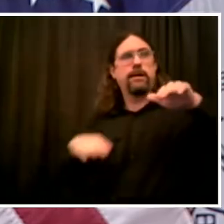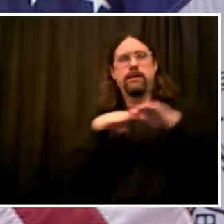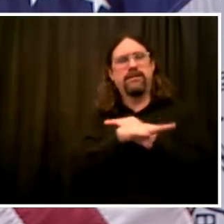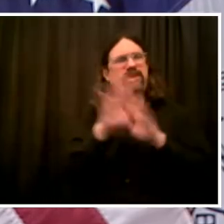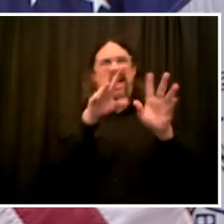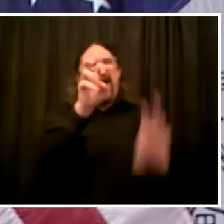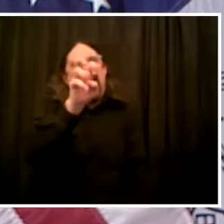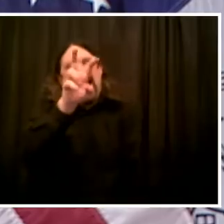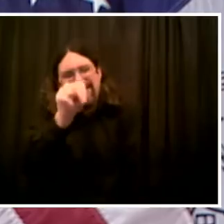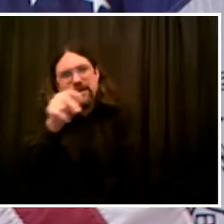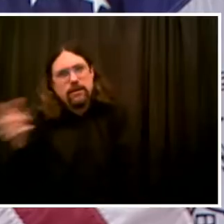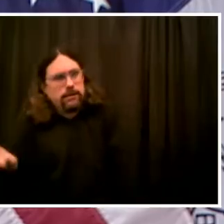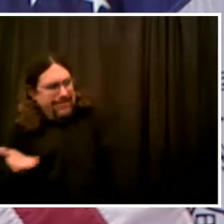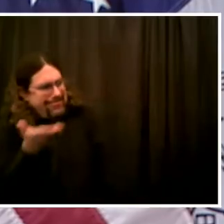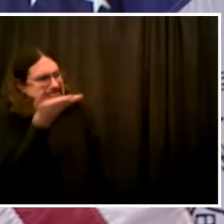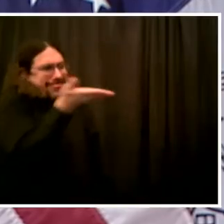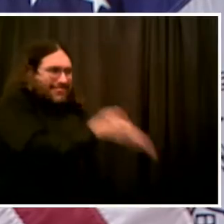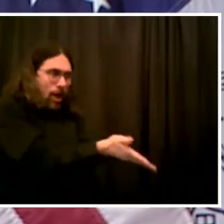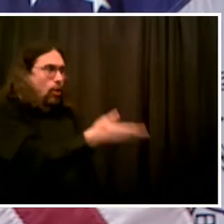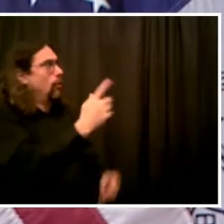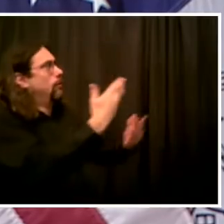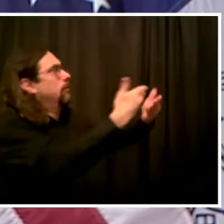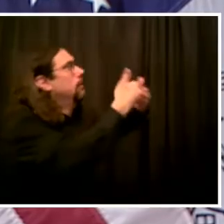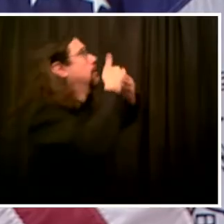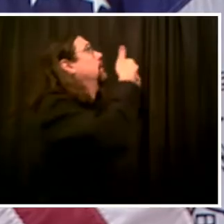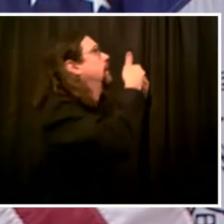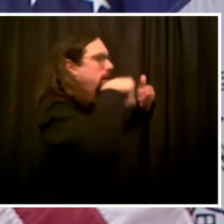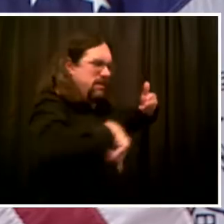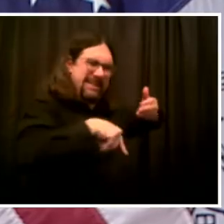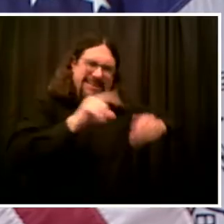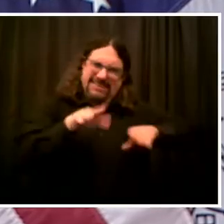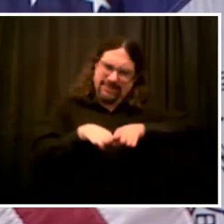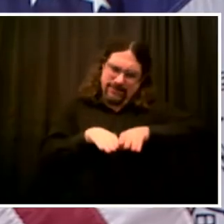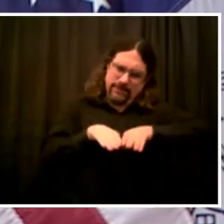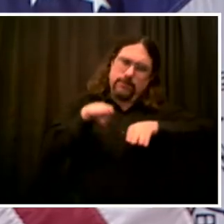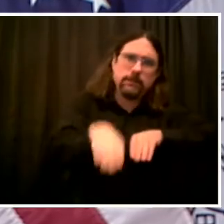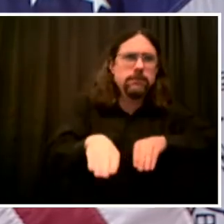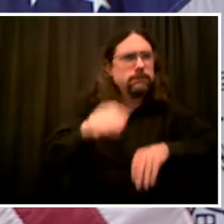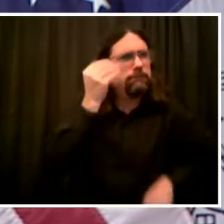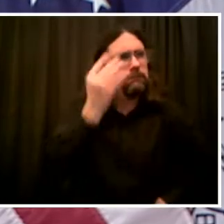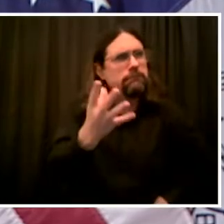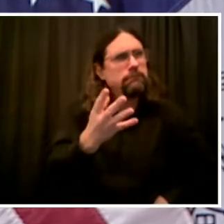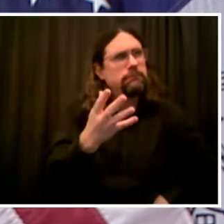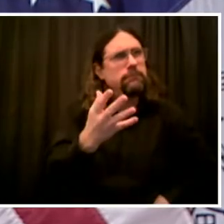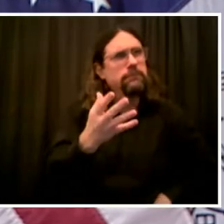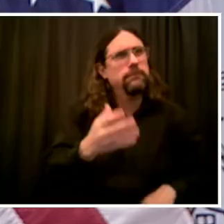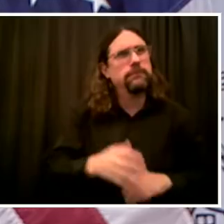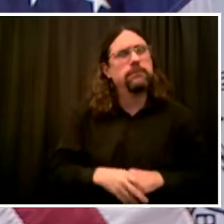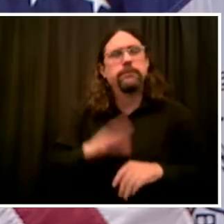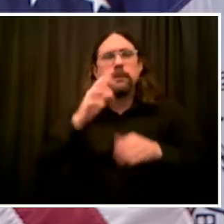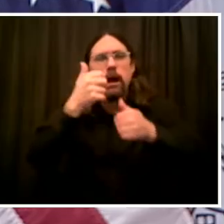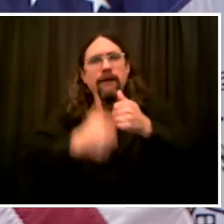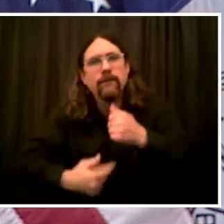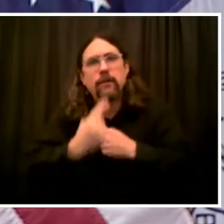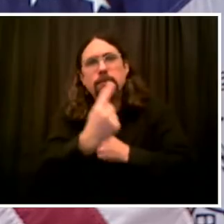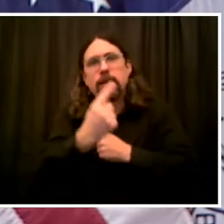LOT DONE TO MAKE THEM SAFER, EWN OPTIONS LIKE SAFE HAVEN AND EACH PERSON IS AN INDIIVDLUA AND